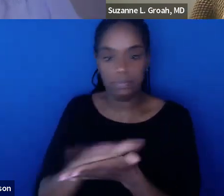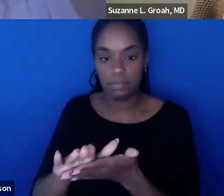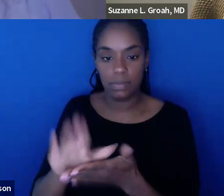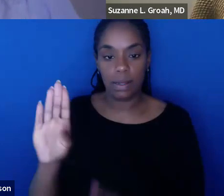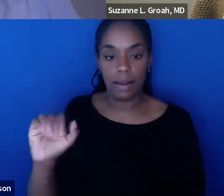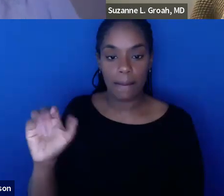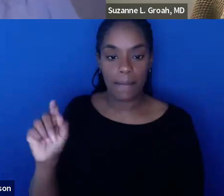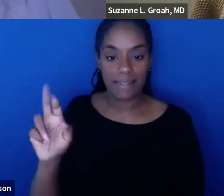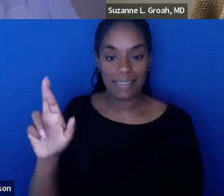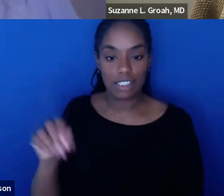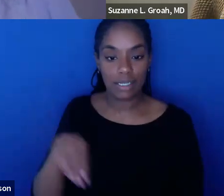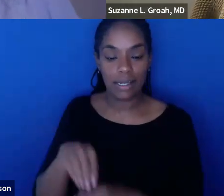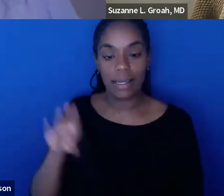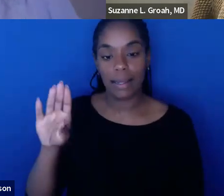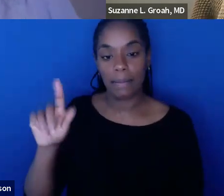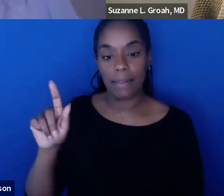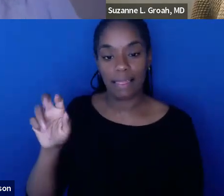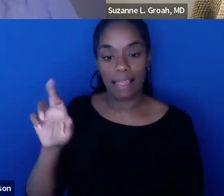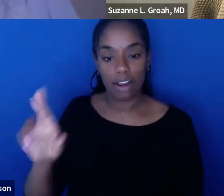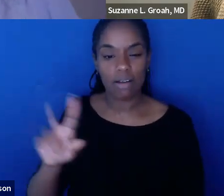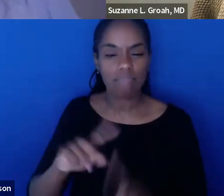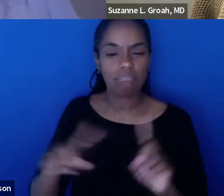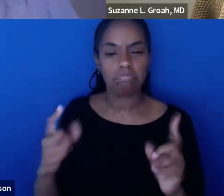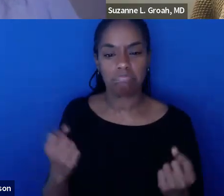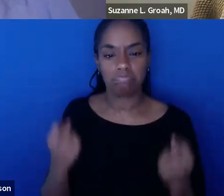in the bladder, but understand there's a bacterial community.